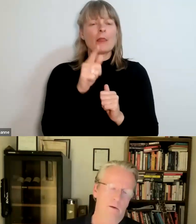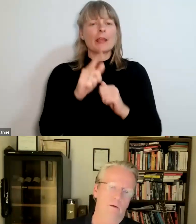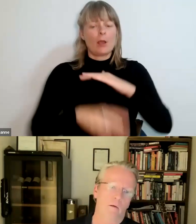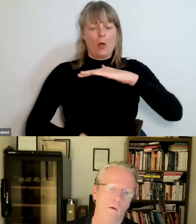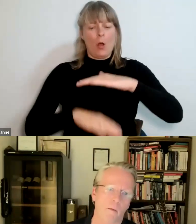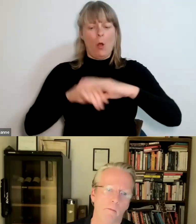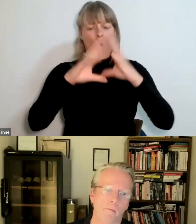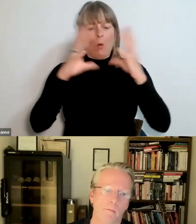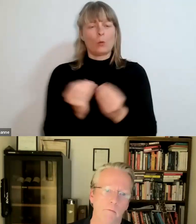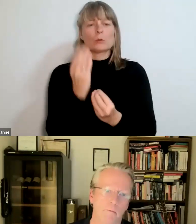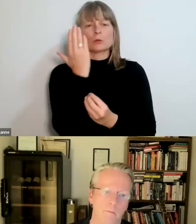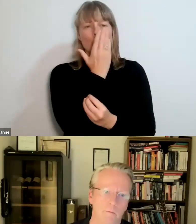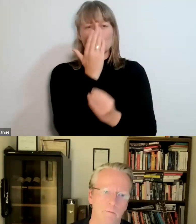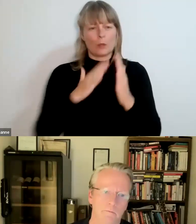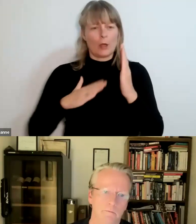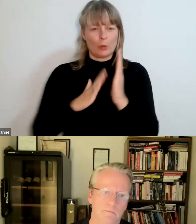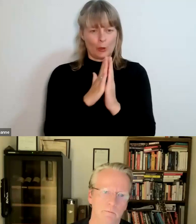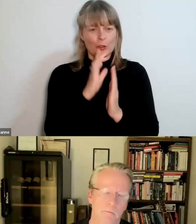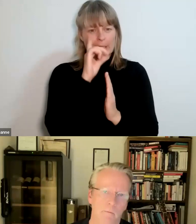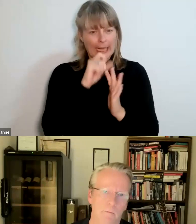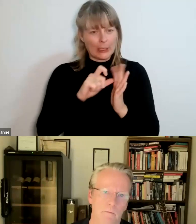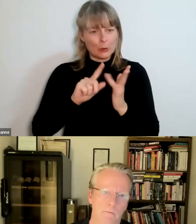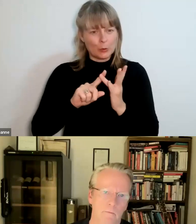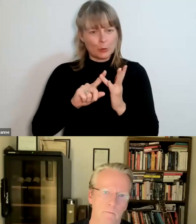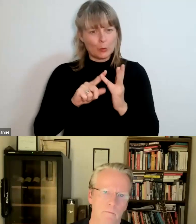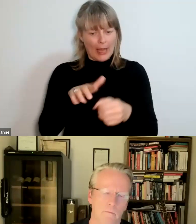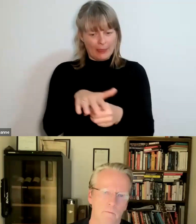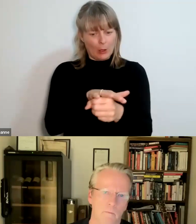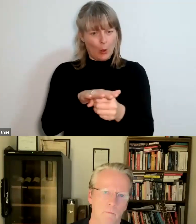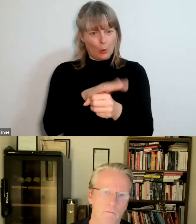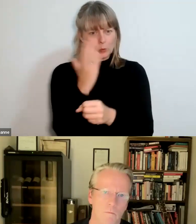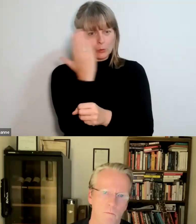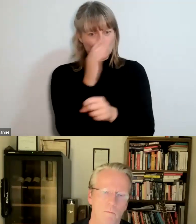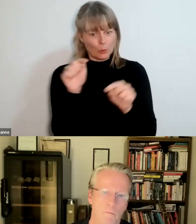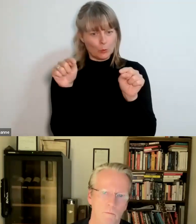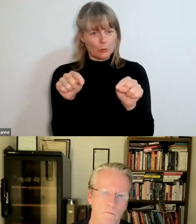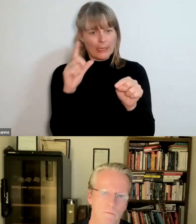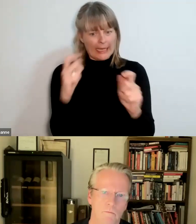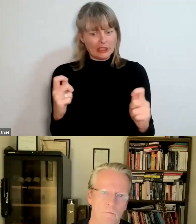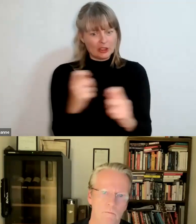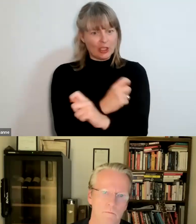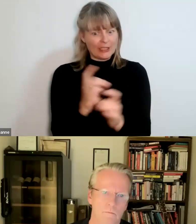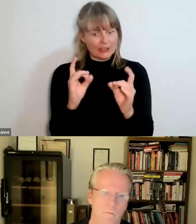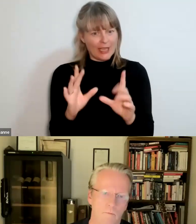way forward. >> So for everyone listening, we are going to come to your question shortly. But let me just pick up